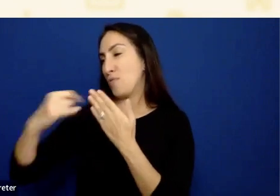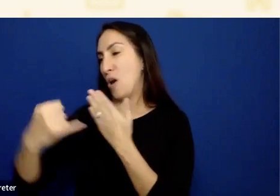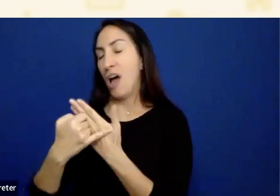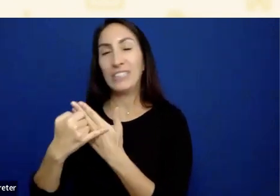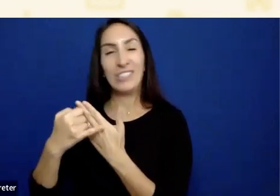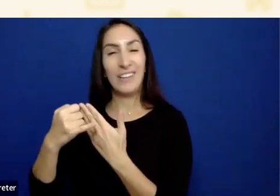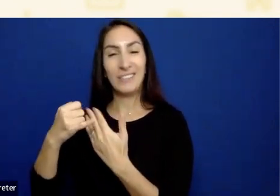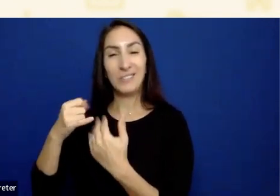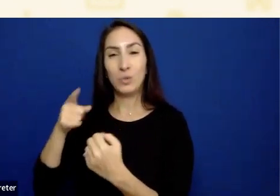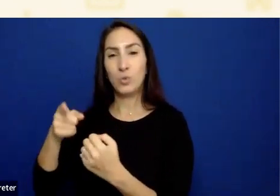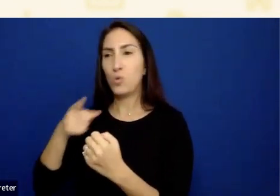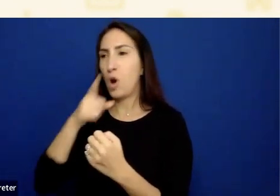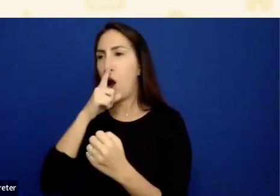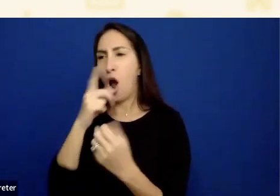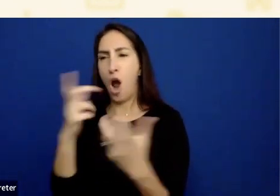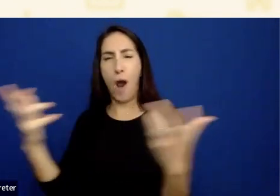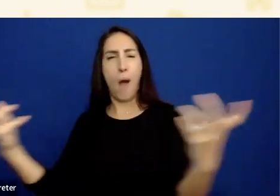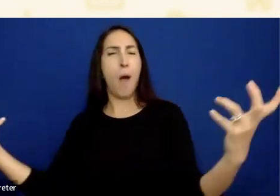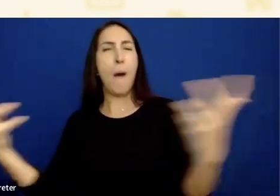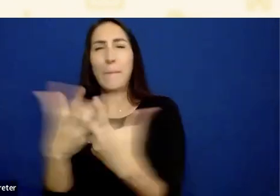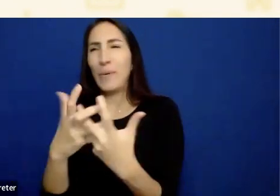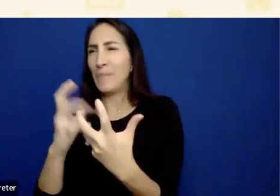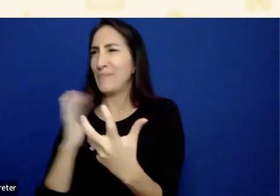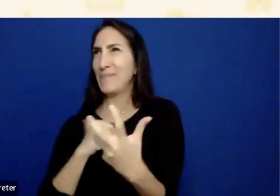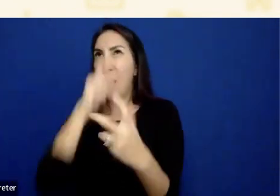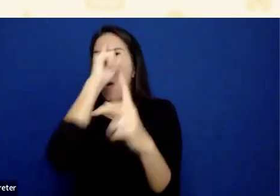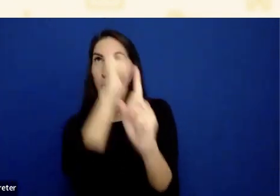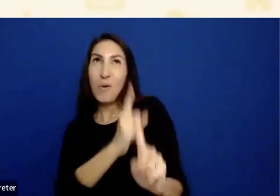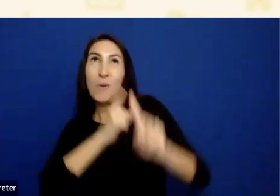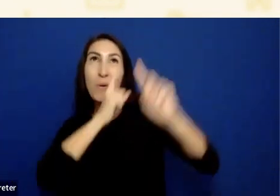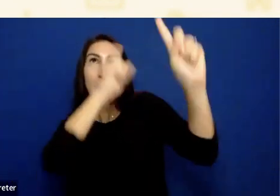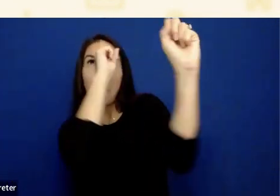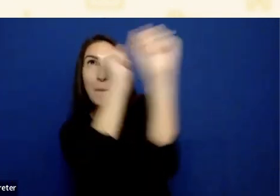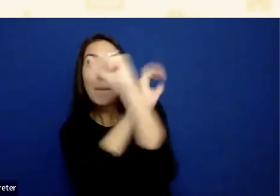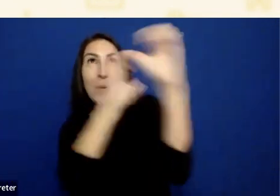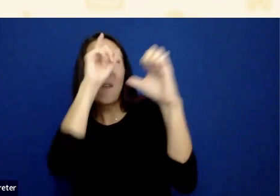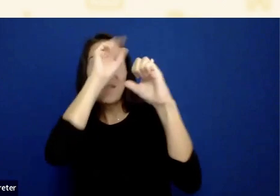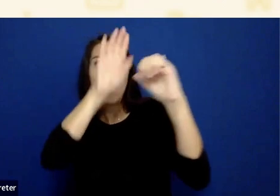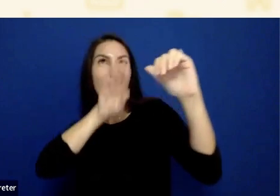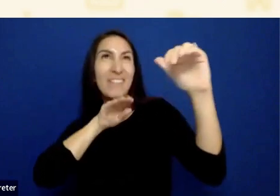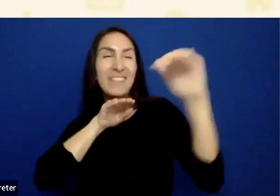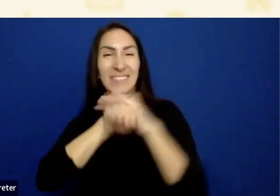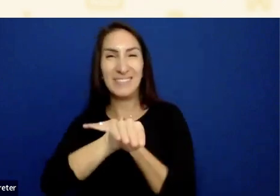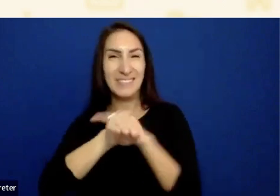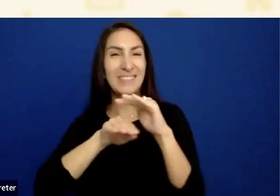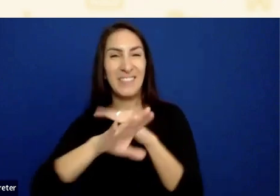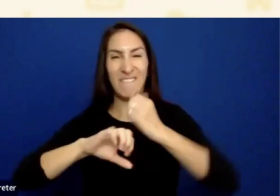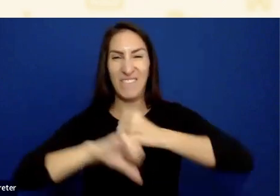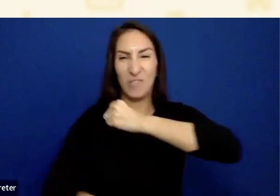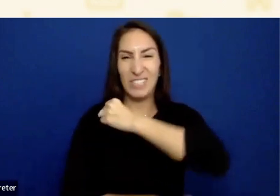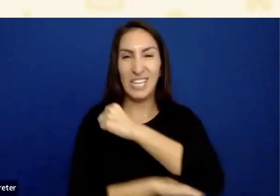of the foundation, that are putting accessibility first, that are involving people with disabilities